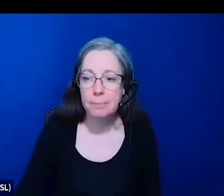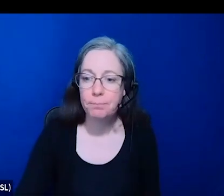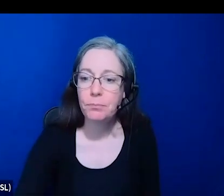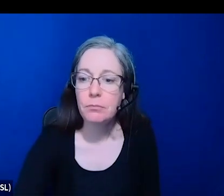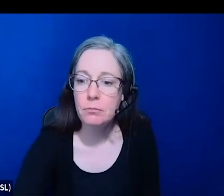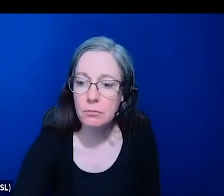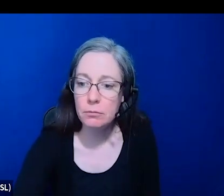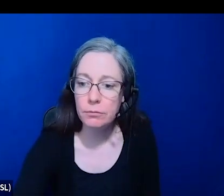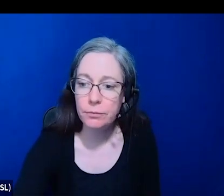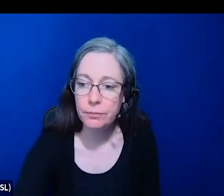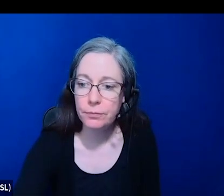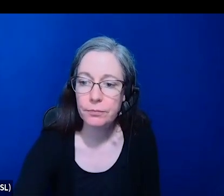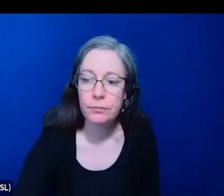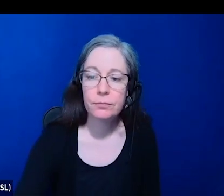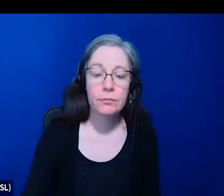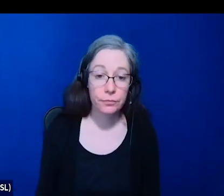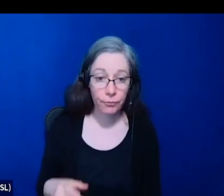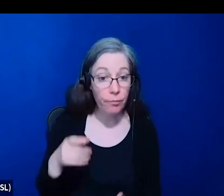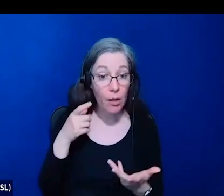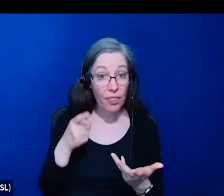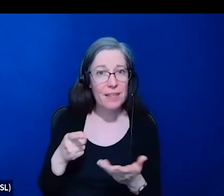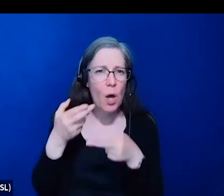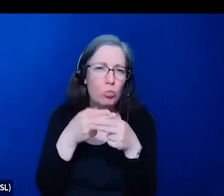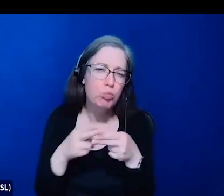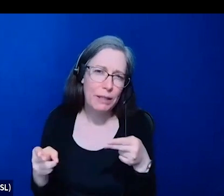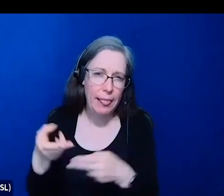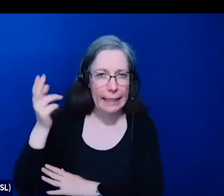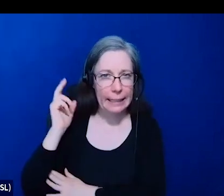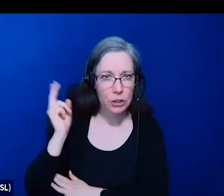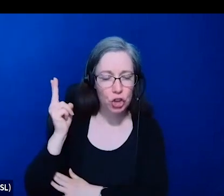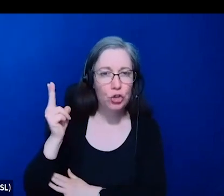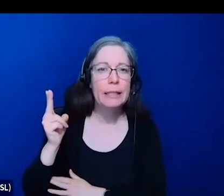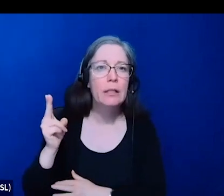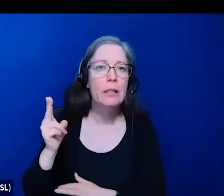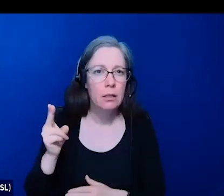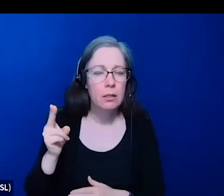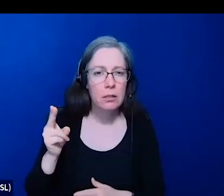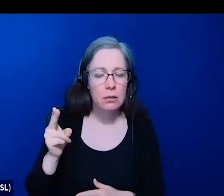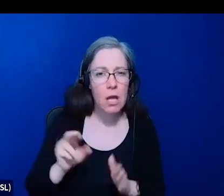This, briefly, is the history of the Astronaut Corps, the deep history in the United States.